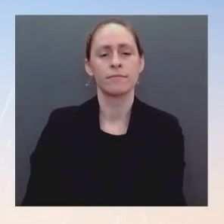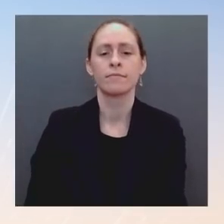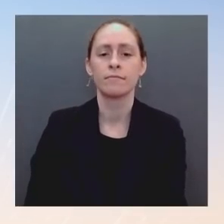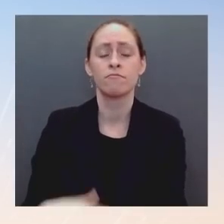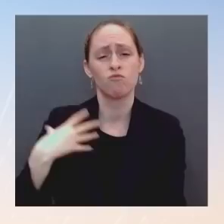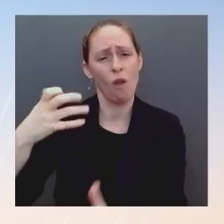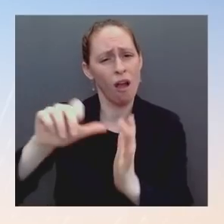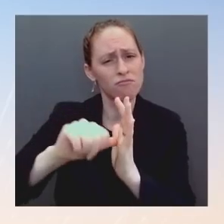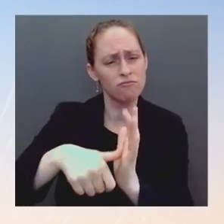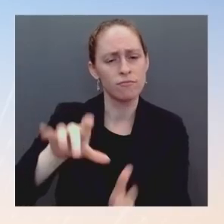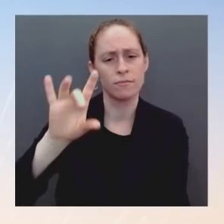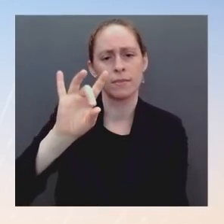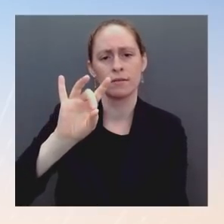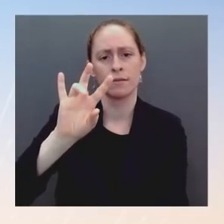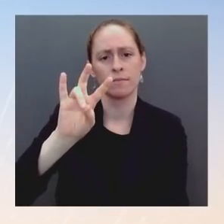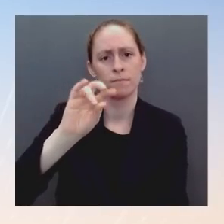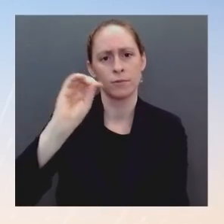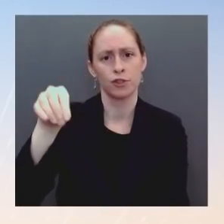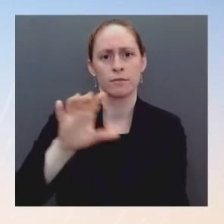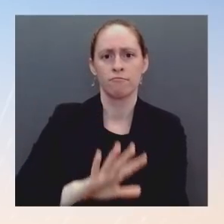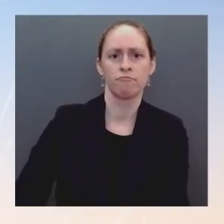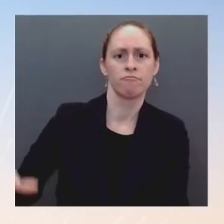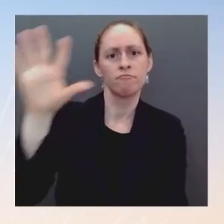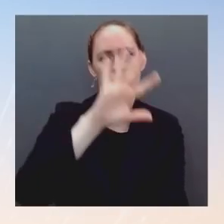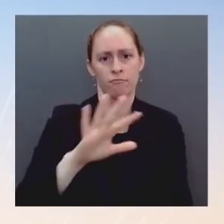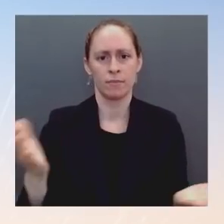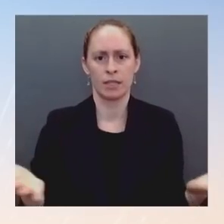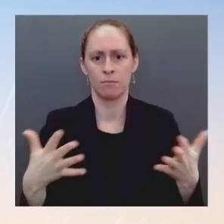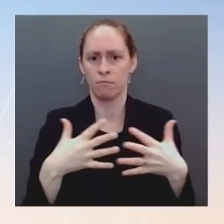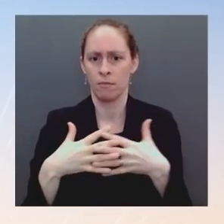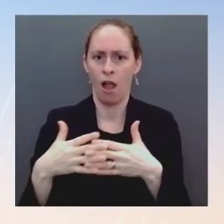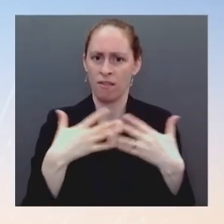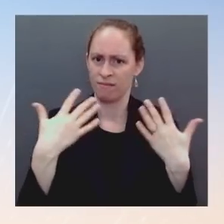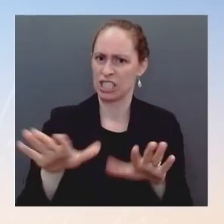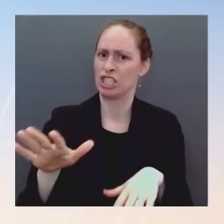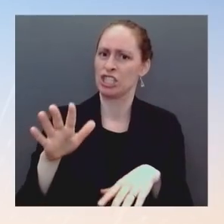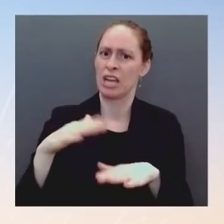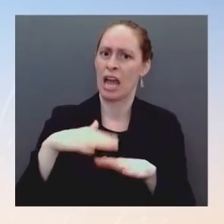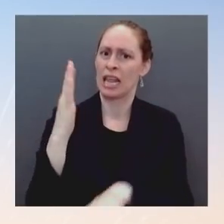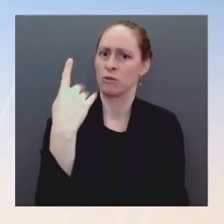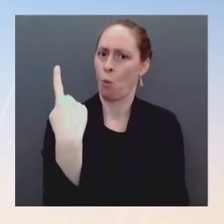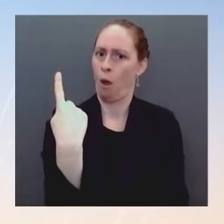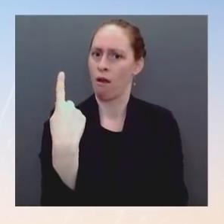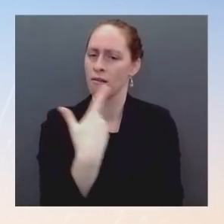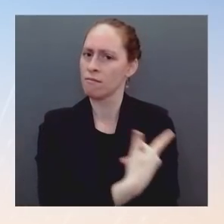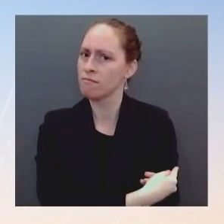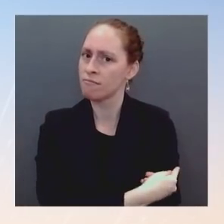or the fact that we've just ordered a huge supply of pills -- that is a game changer in many ways;